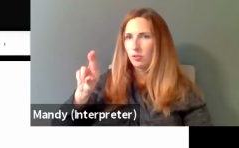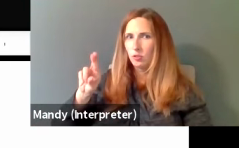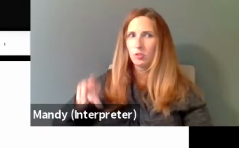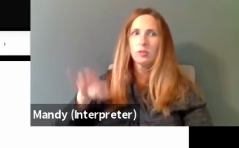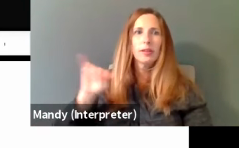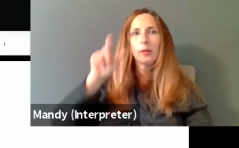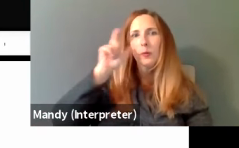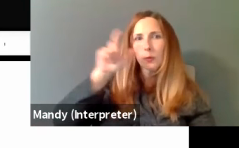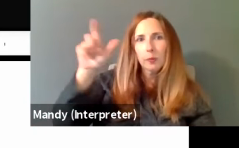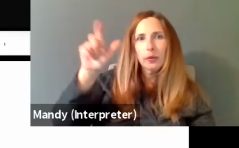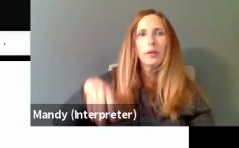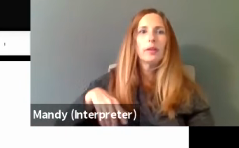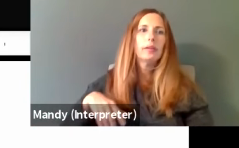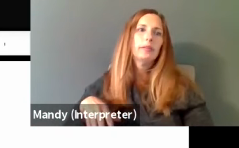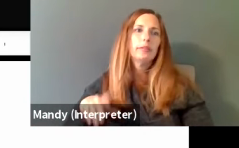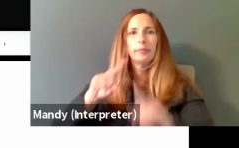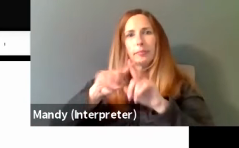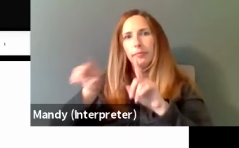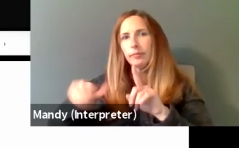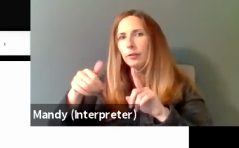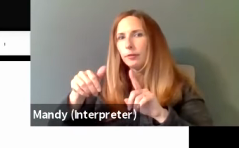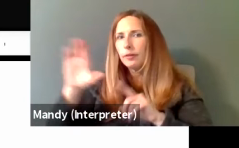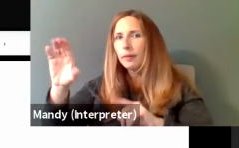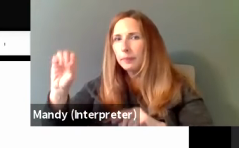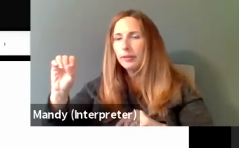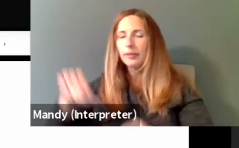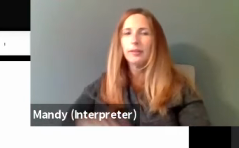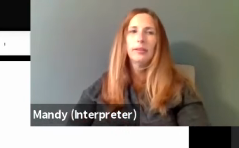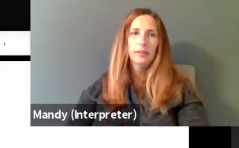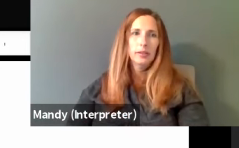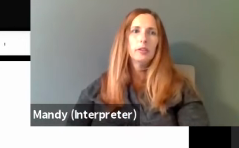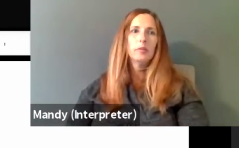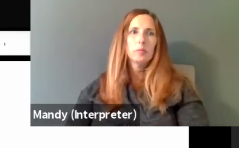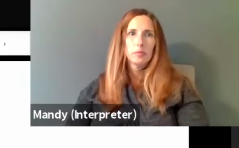like my own, or might be another company they have spelled out over the phone